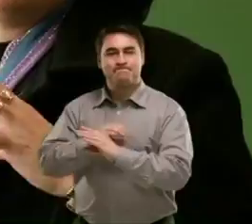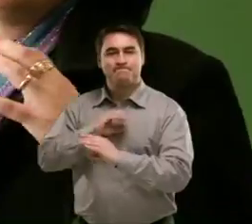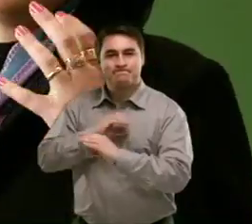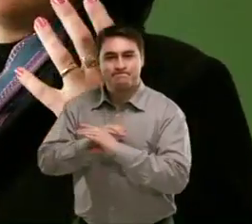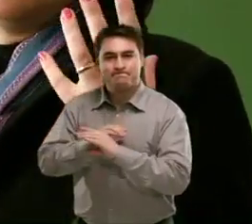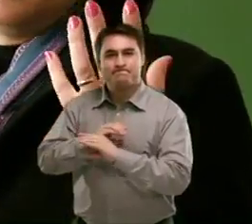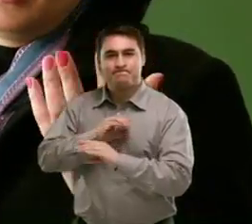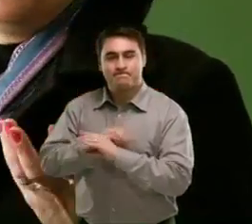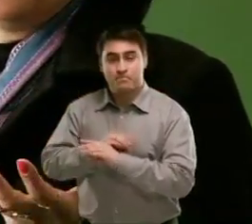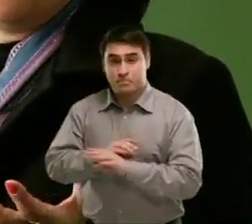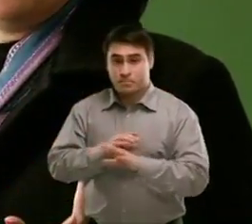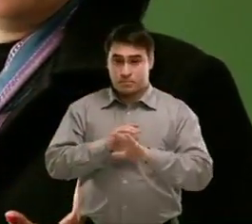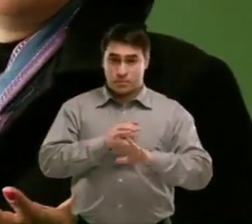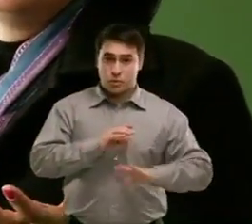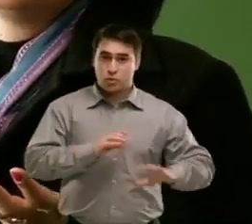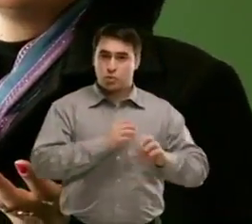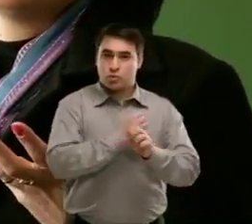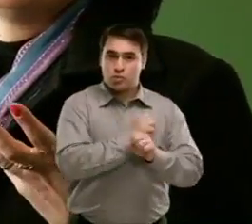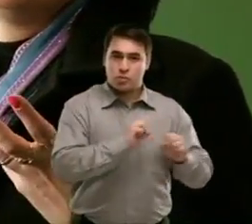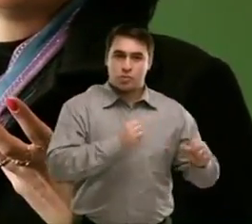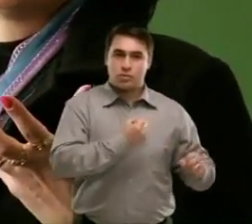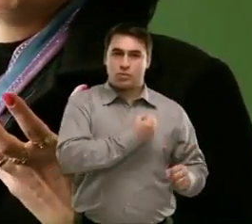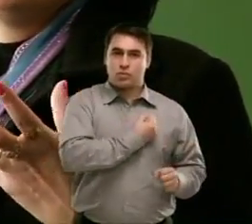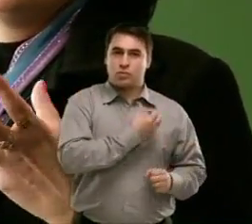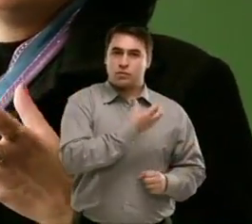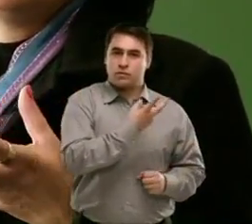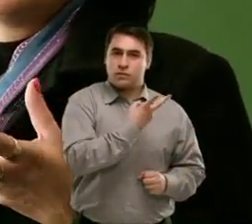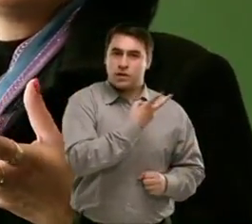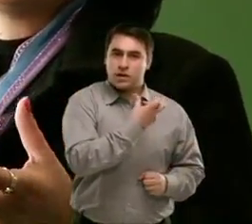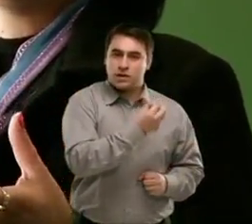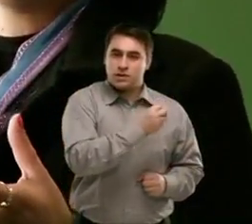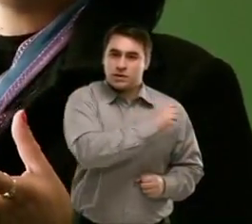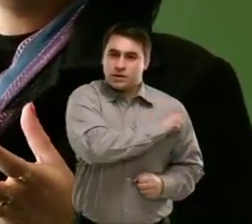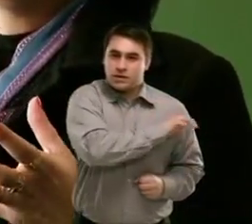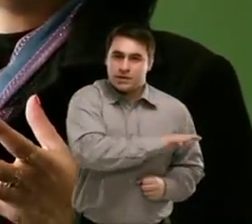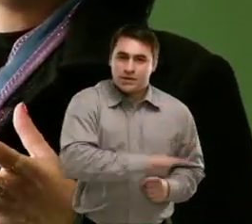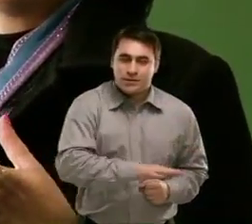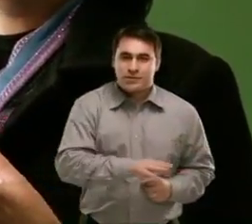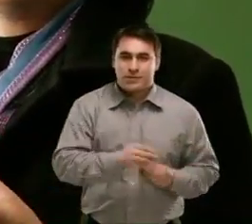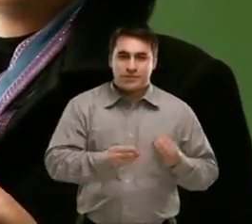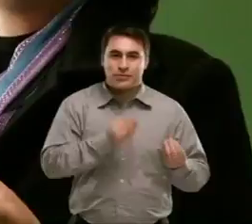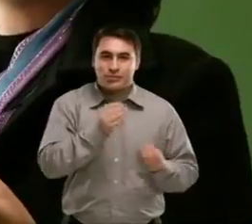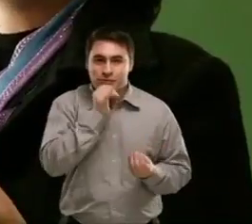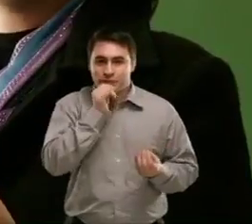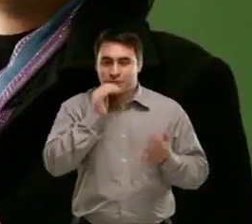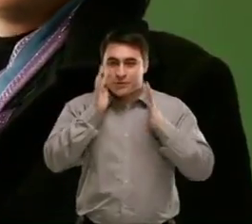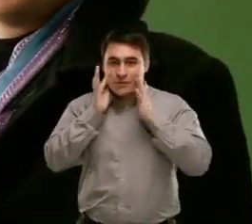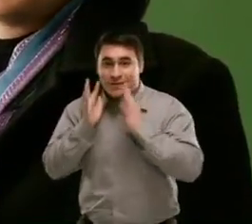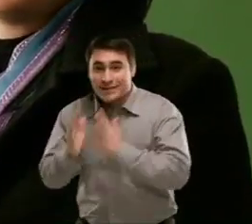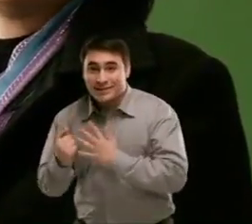Back then we had a large class, with 26 students, (ELEMENTARY SCHOOL TEACHER/ INCLUSIVE EDUCATION COORDINATOR) which did not allow me give to him the individualized attention (ELEMENTARY SCHOOL TEACHER/ INCLUSIVE EDUCATION COORDINATOR)